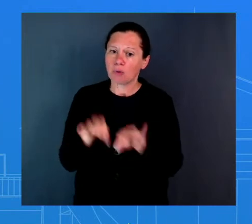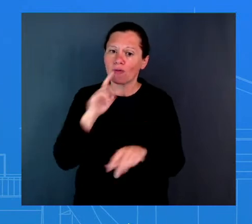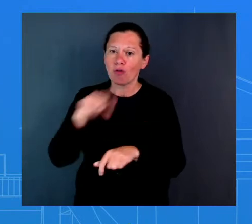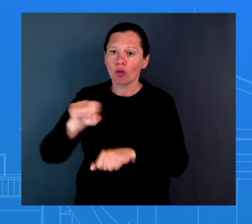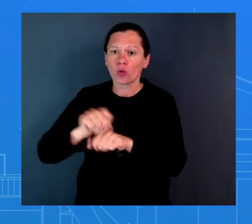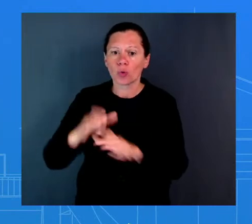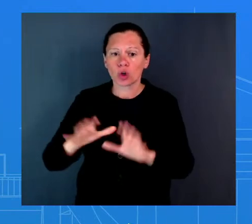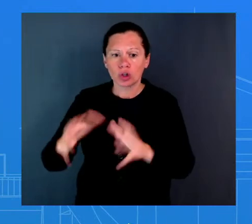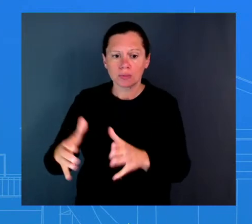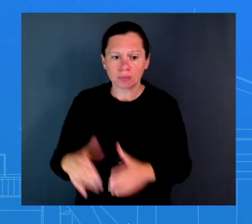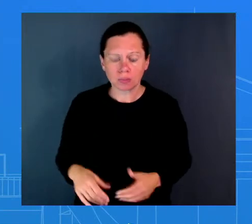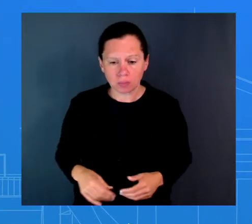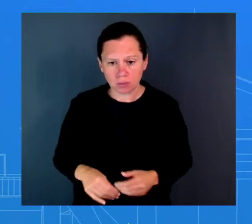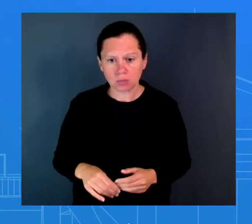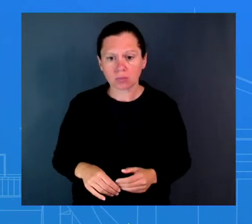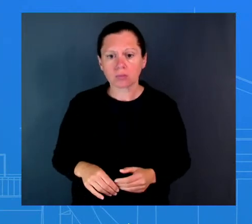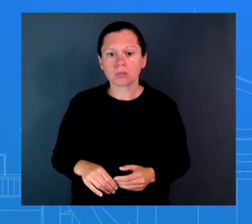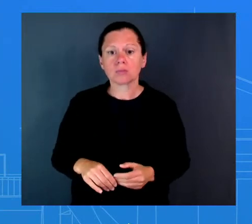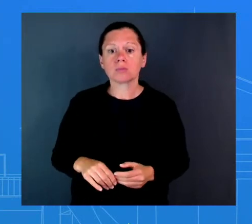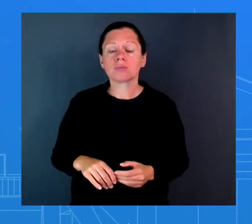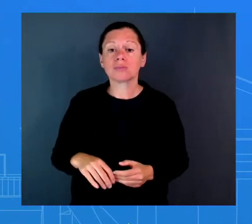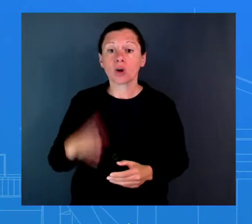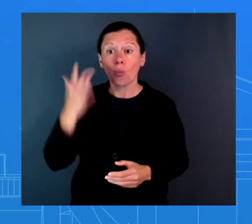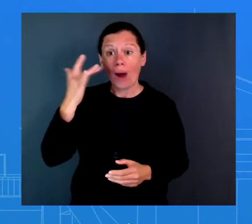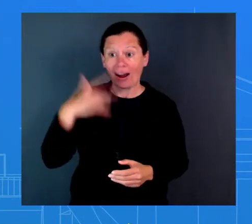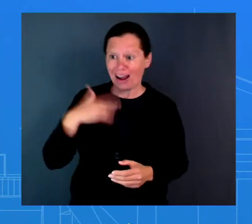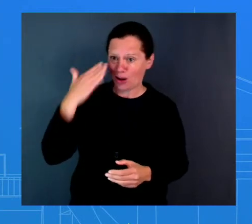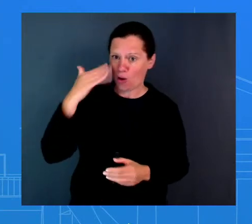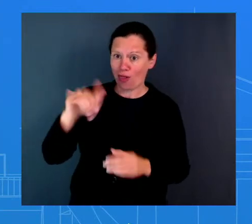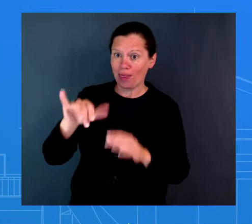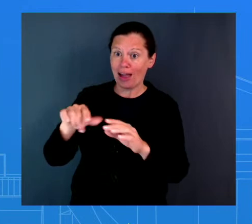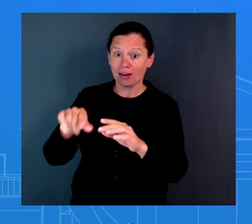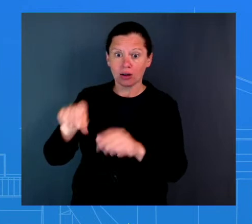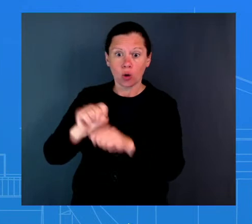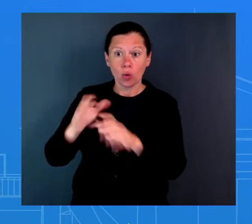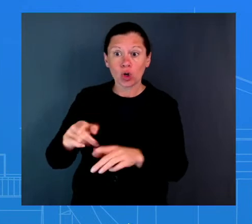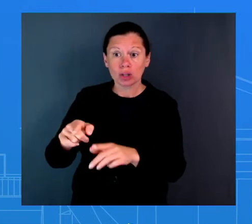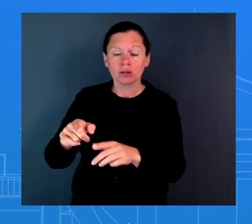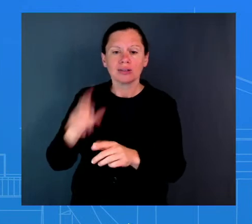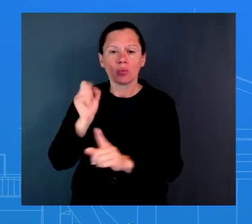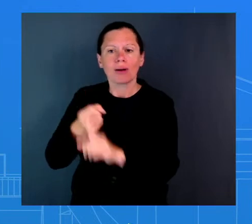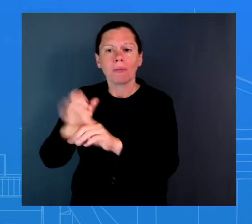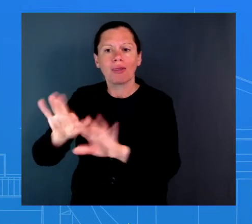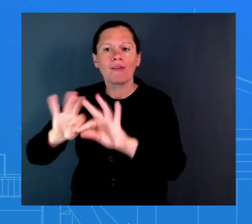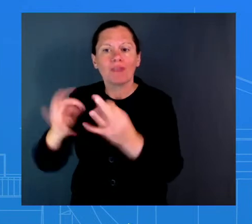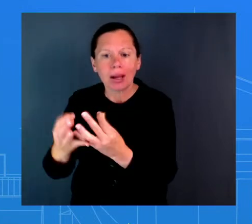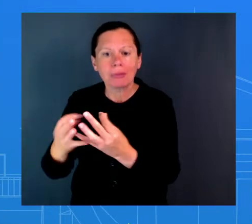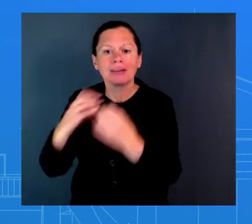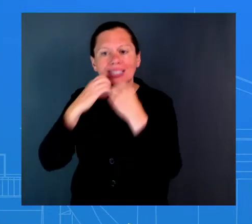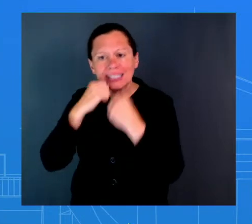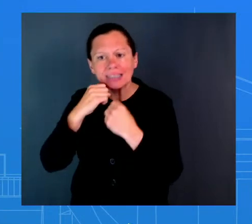raise their family. The President is, as you know, pro-union. The President is pro-workers, pro-UAW workers,